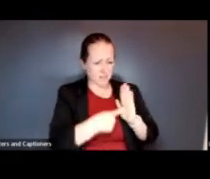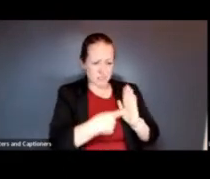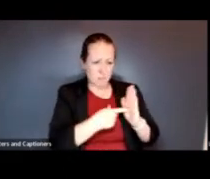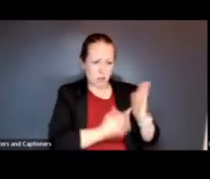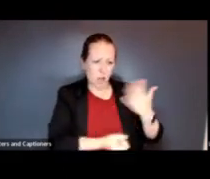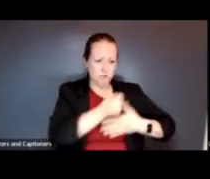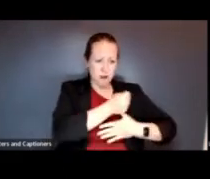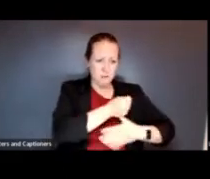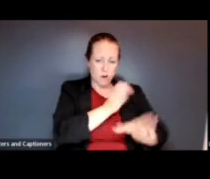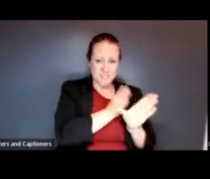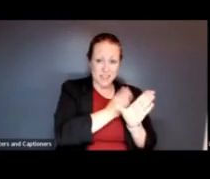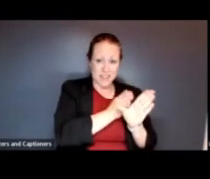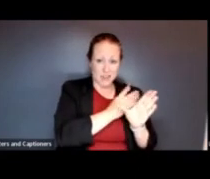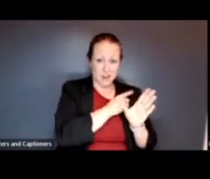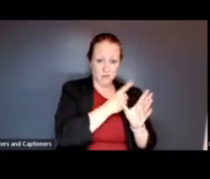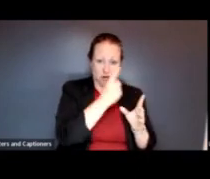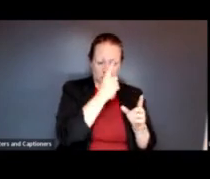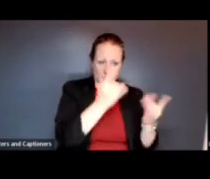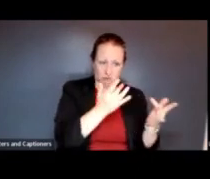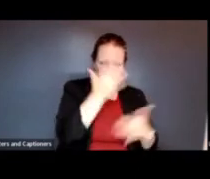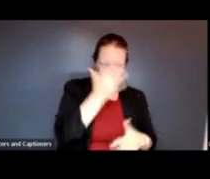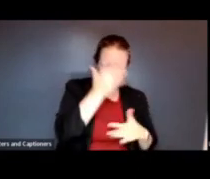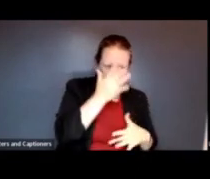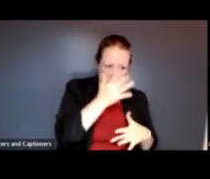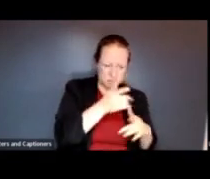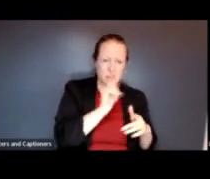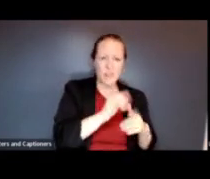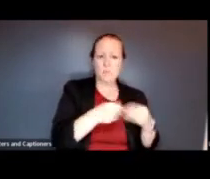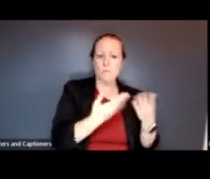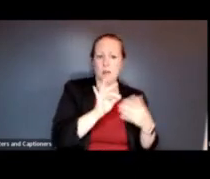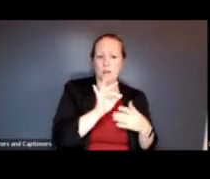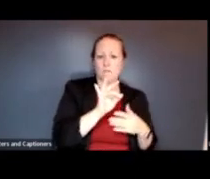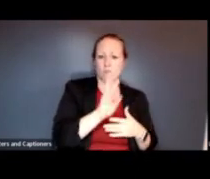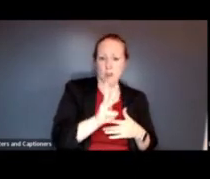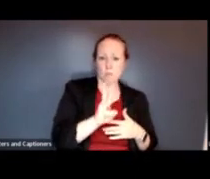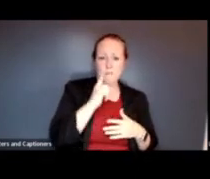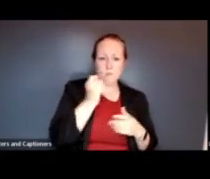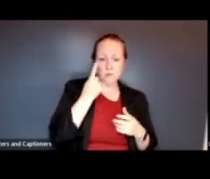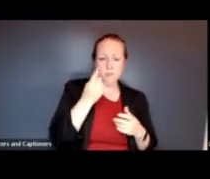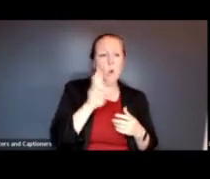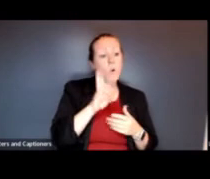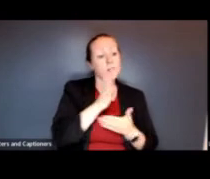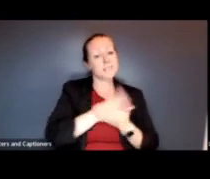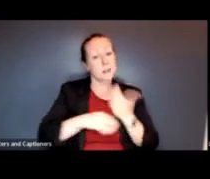understanding these problems? Or are some of these symptoms actually, you know, directly related to the TBI. So like